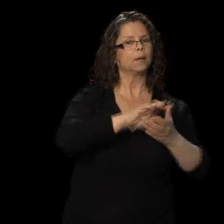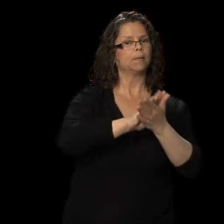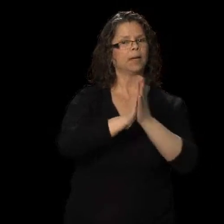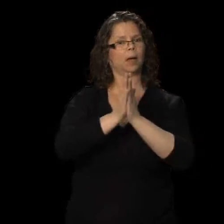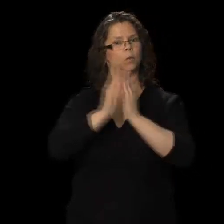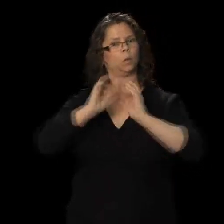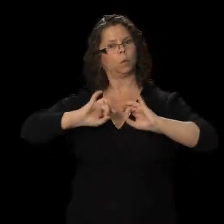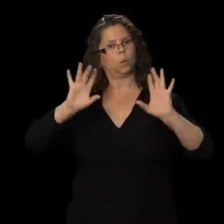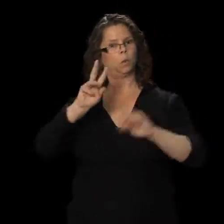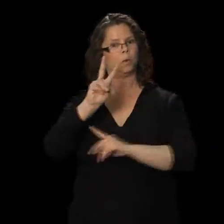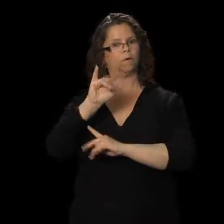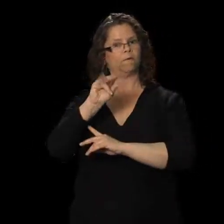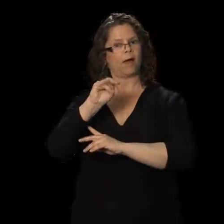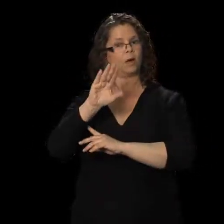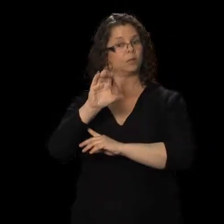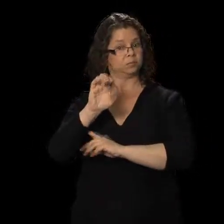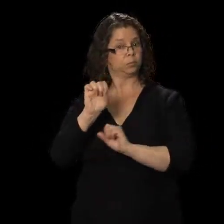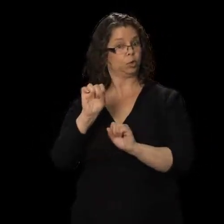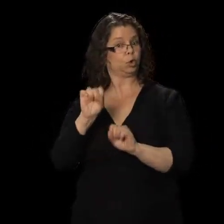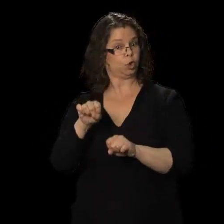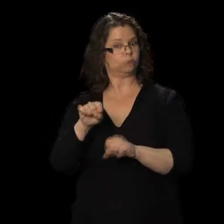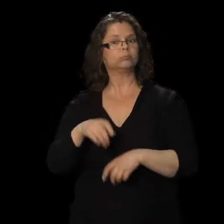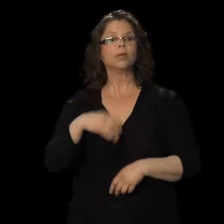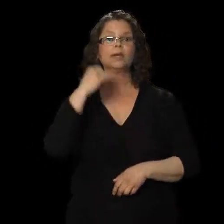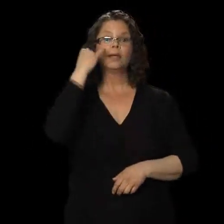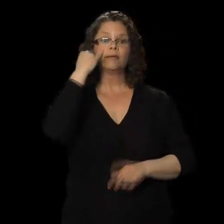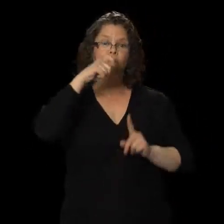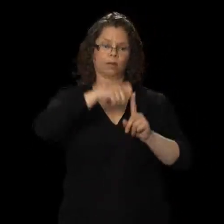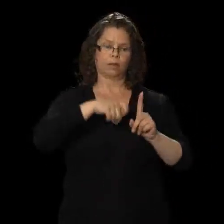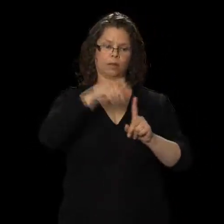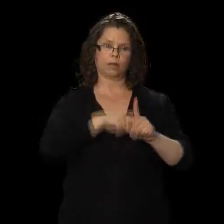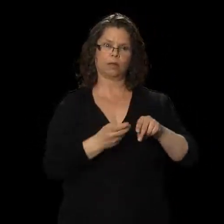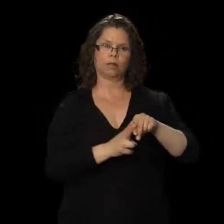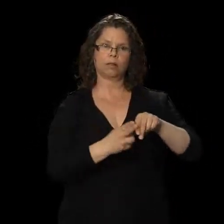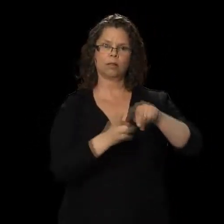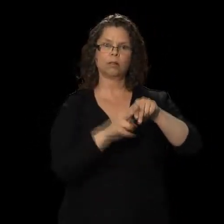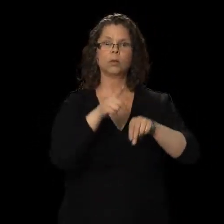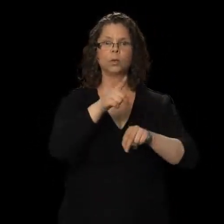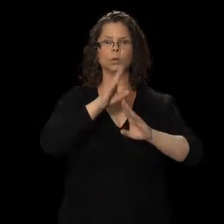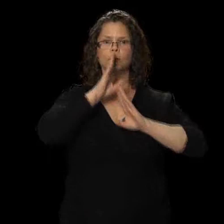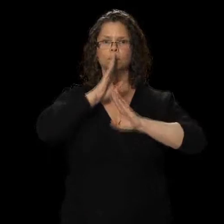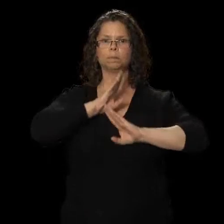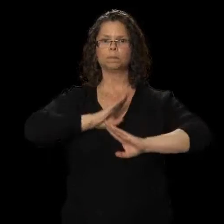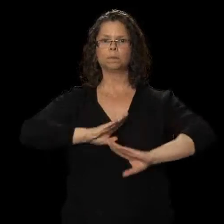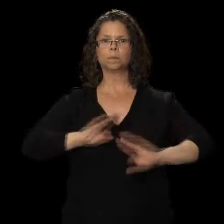Silence or doing nothing will not usually make the harassment go away,